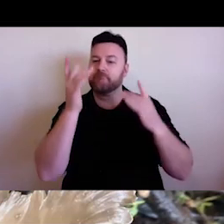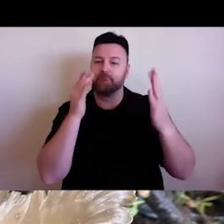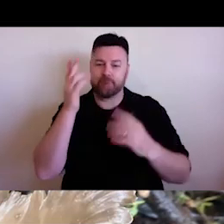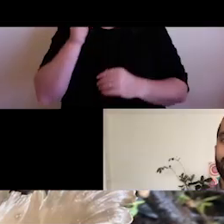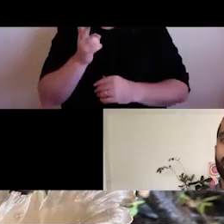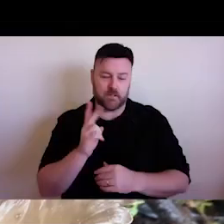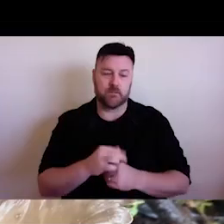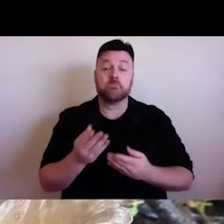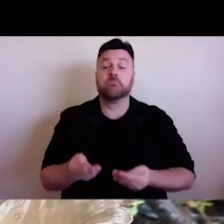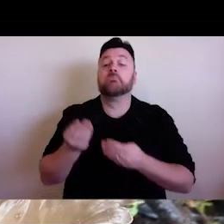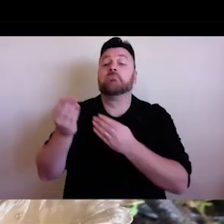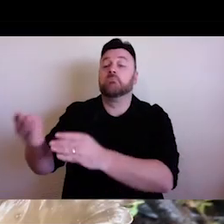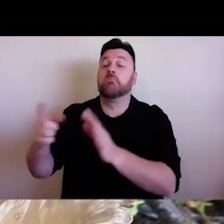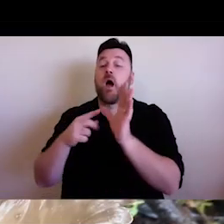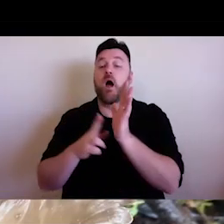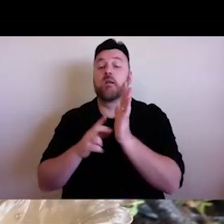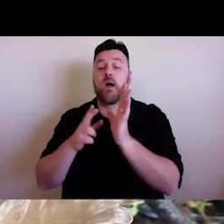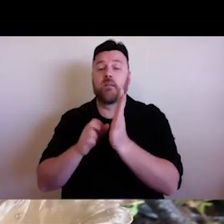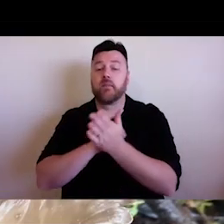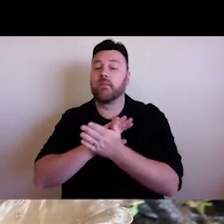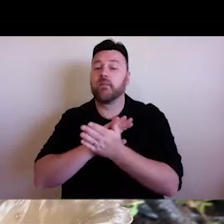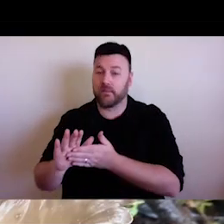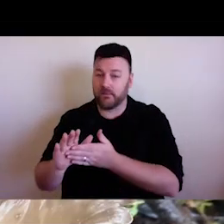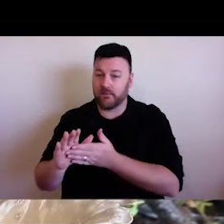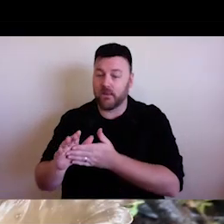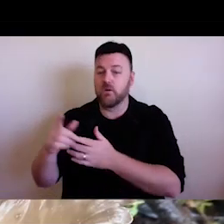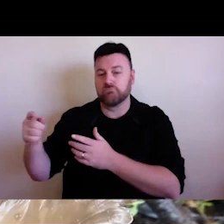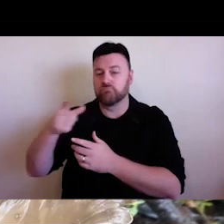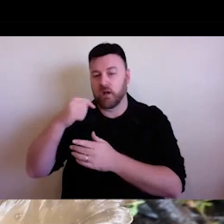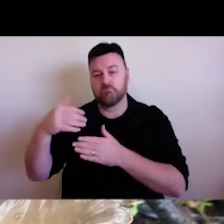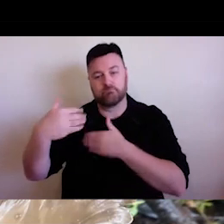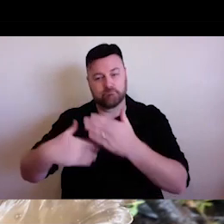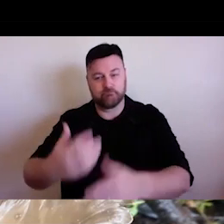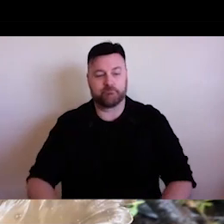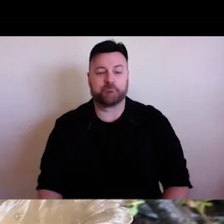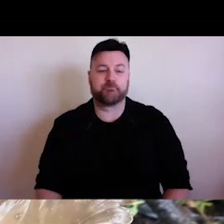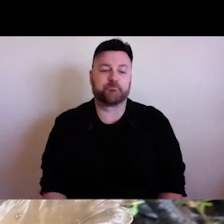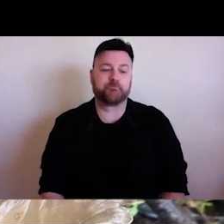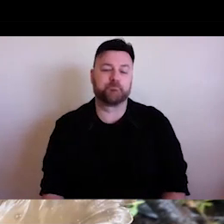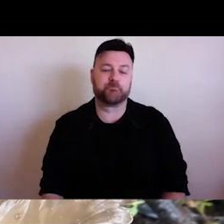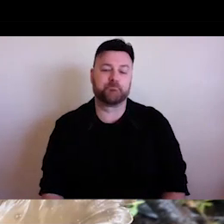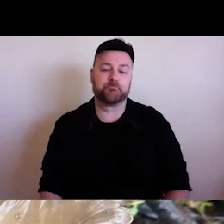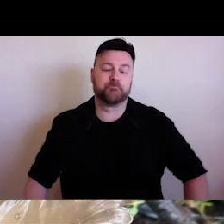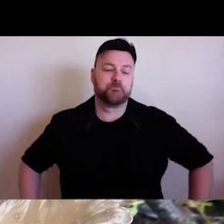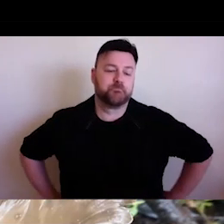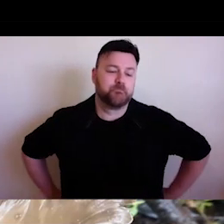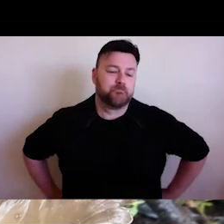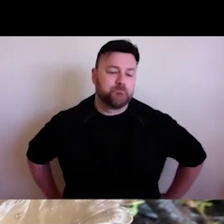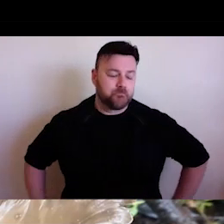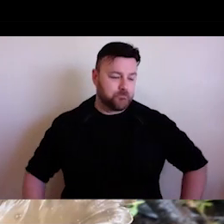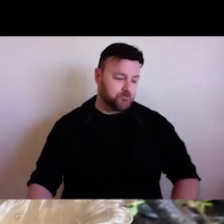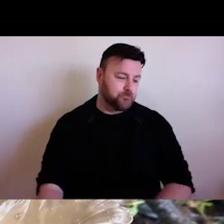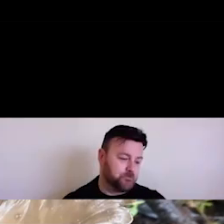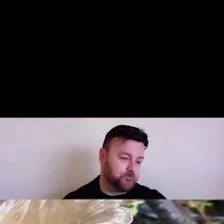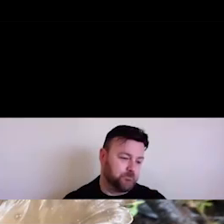and I'll remove my video to carry forward. >> ANANTH GOPAL: OK. You're